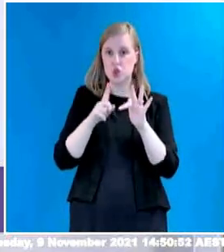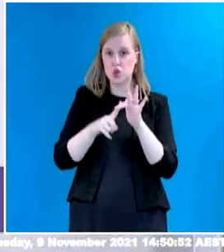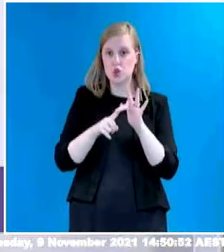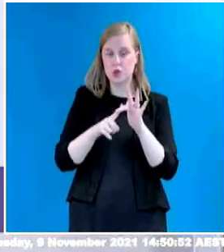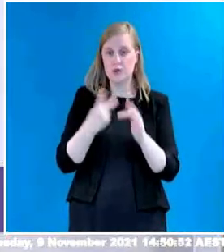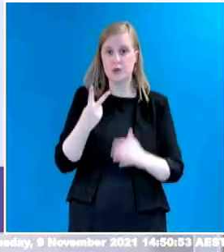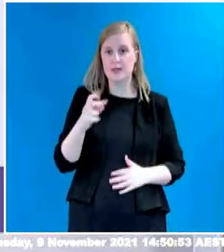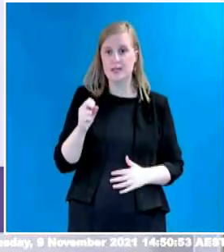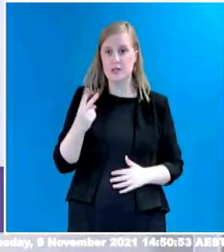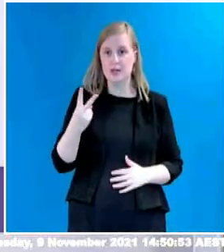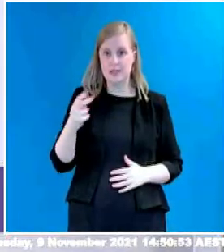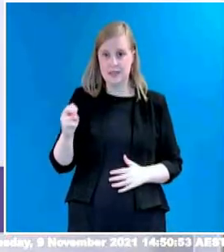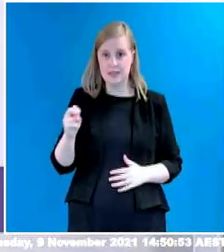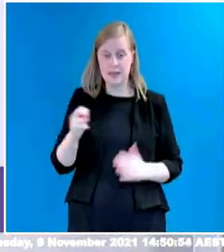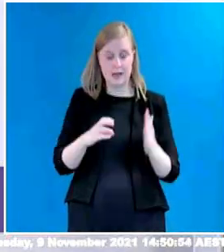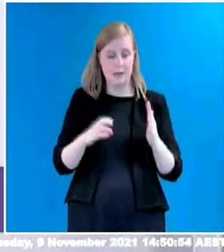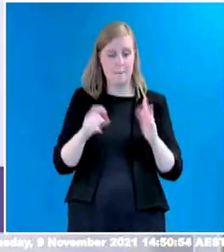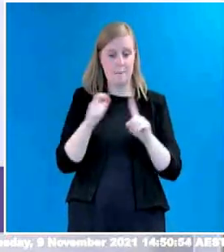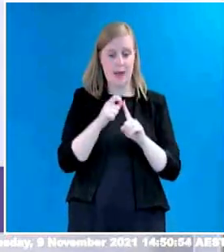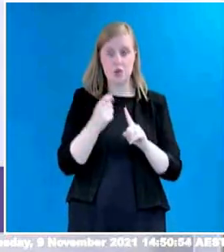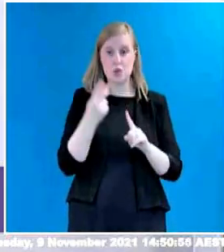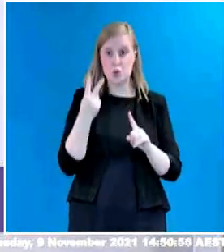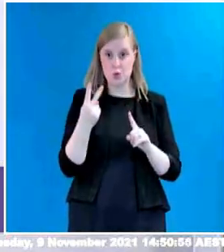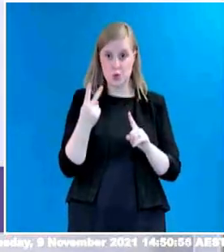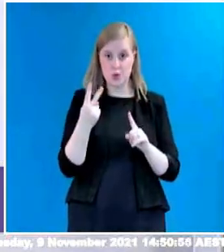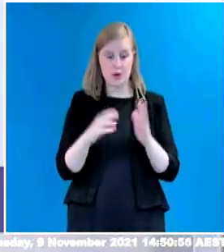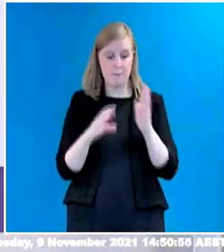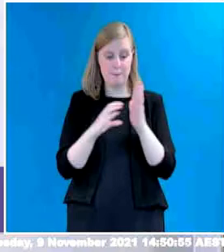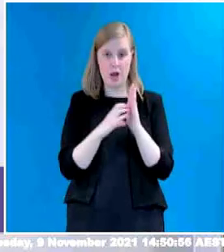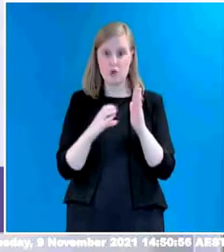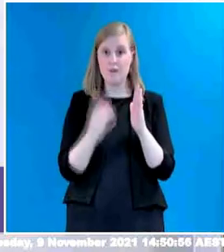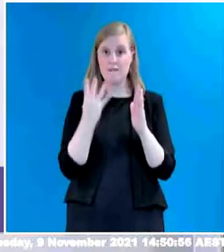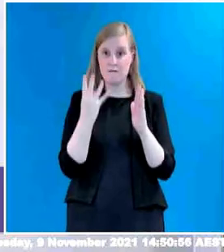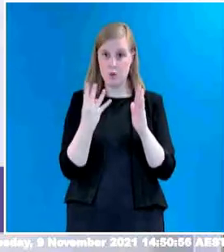paragraph 4 on page 2 says: